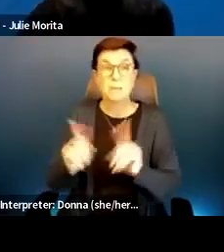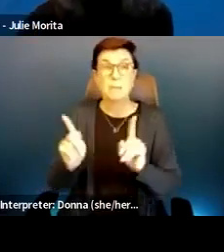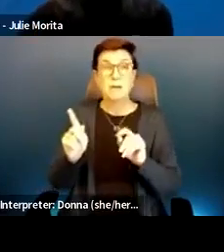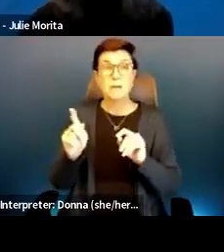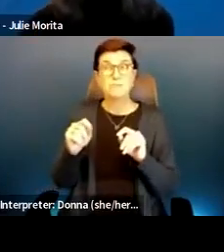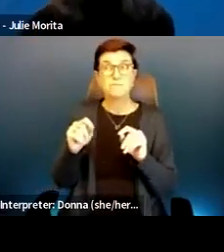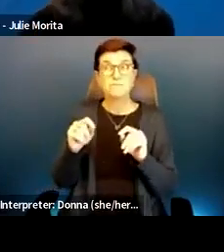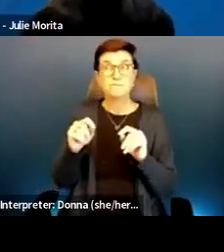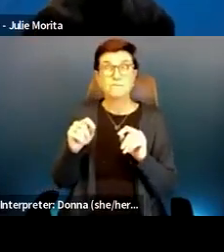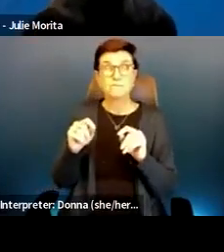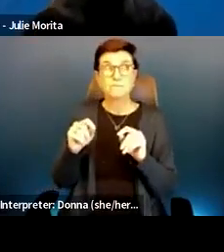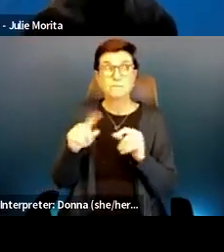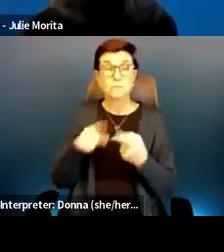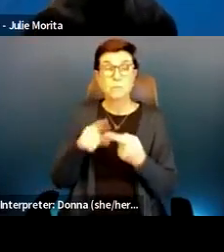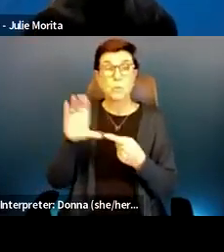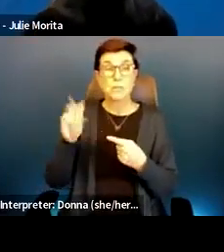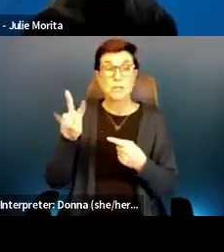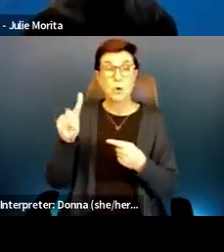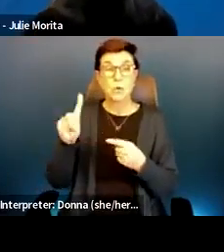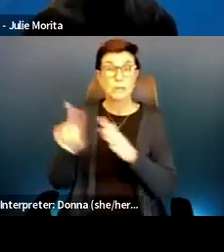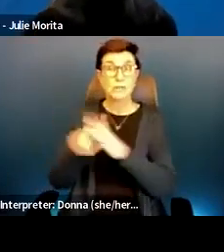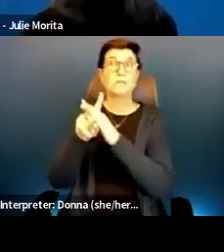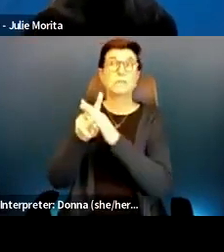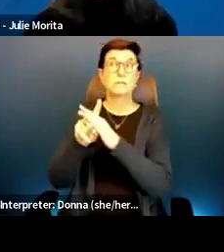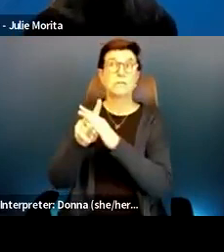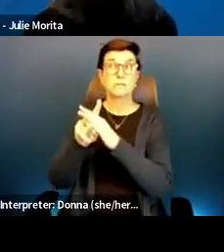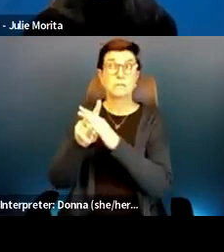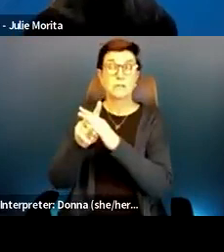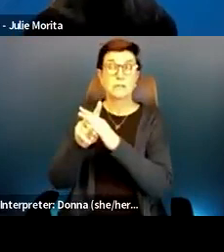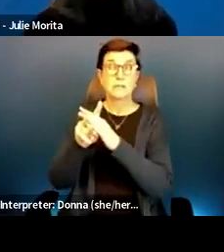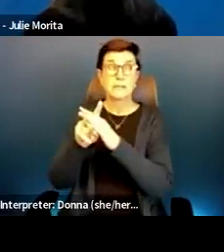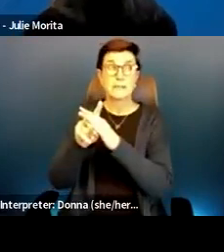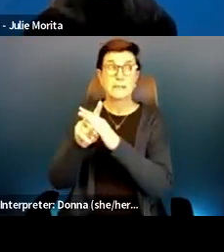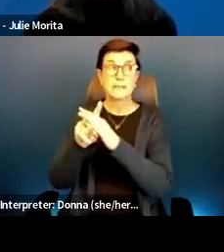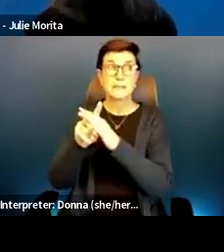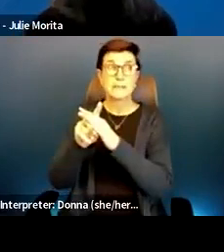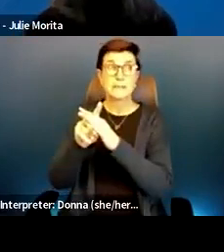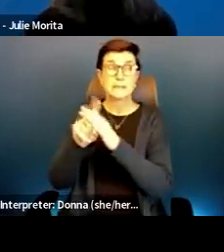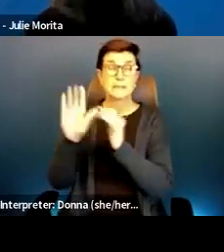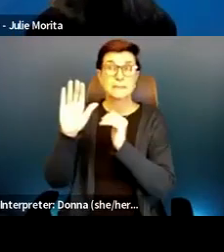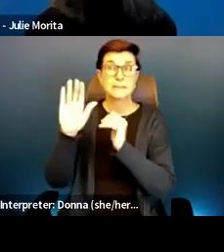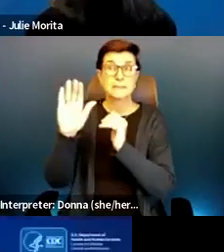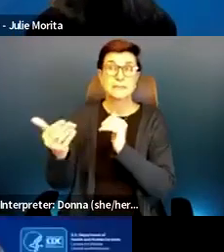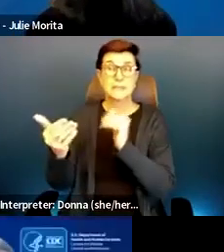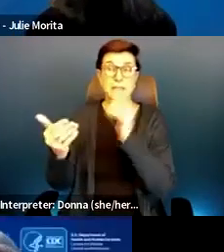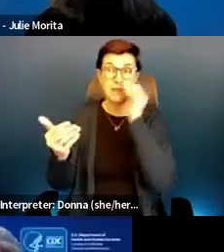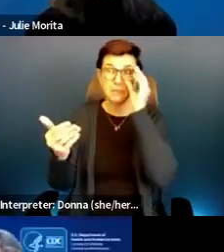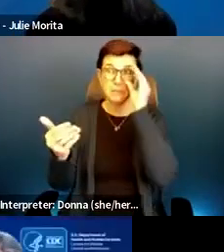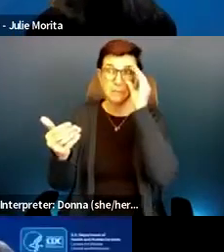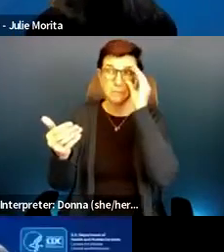when COVID emerged, it seems to me that the clinical labs kind